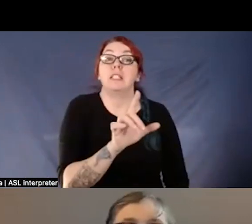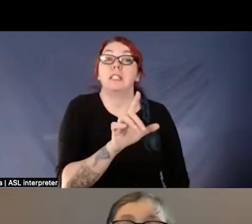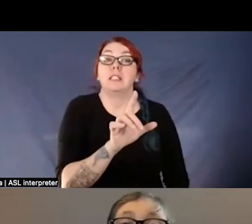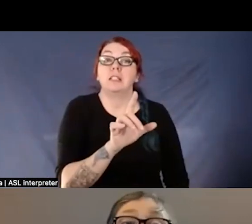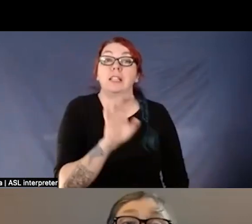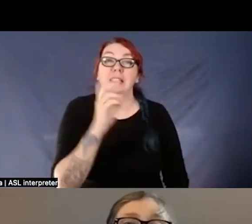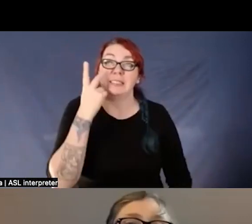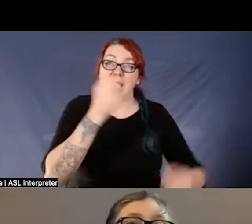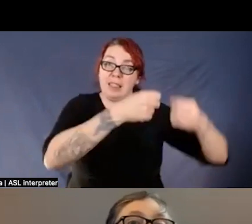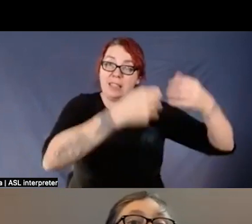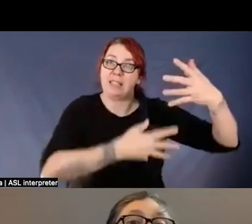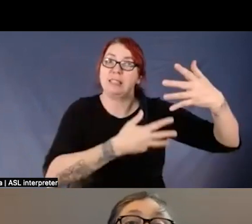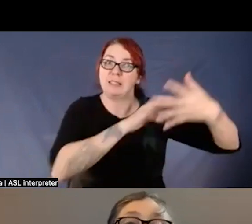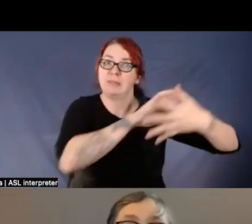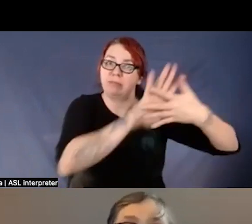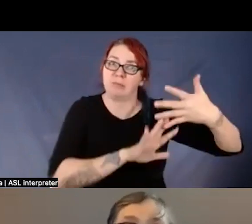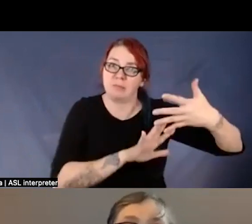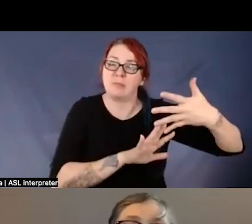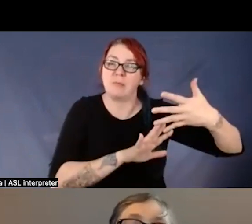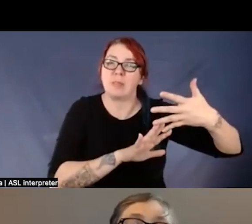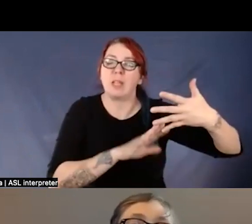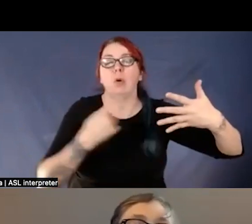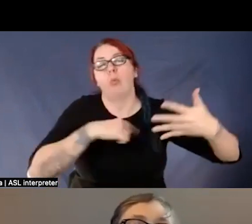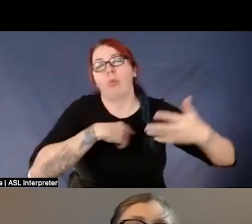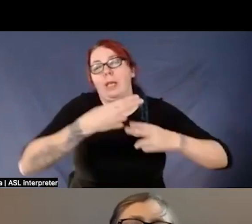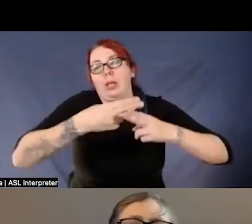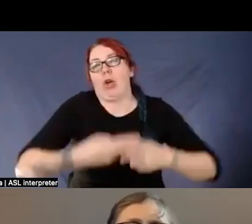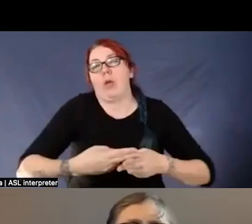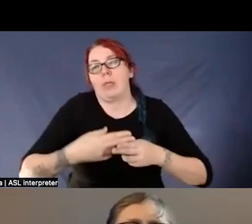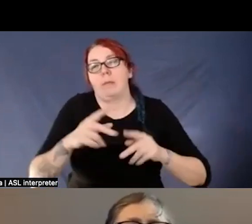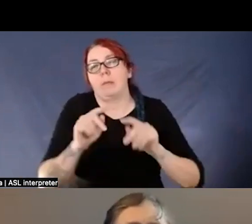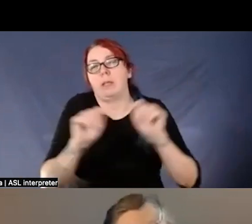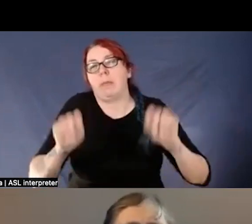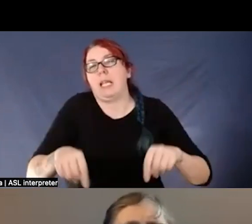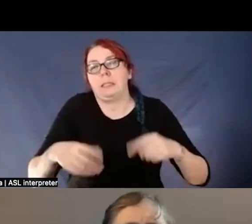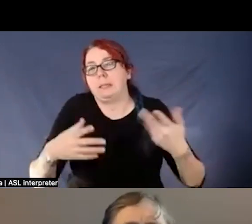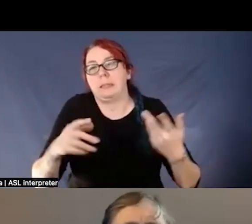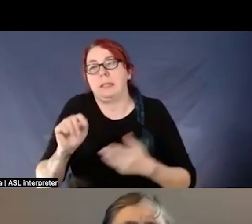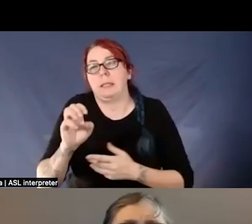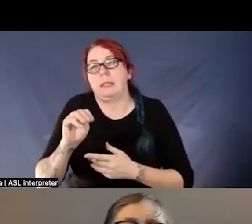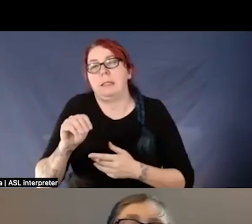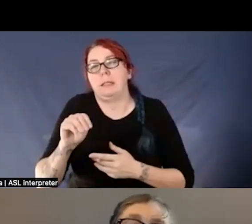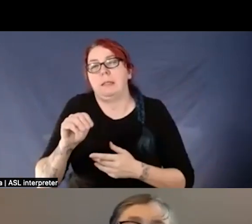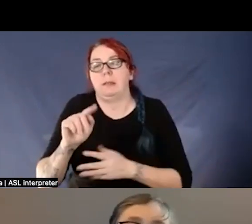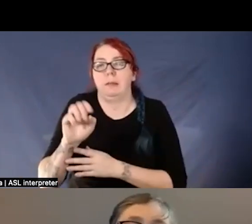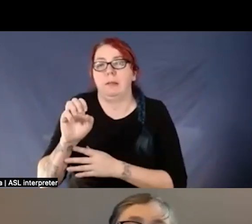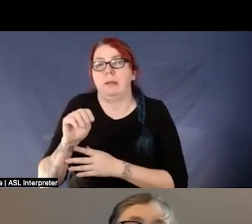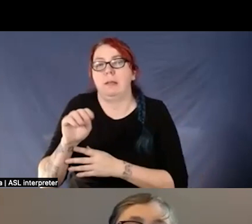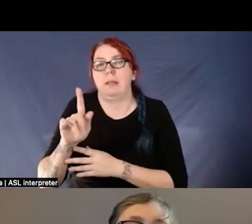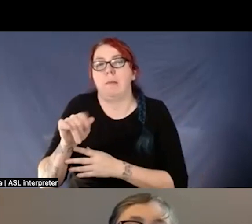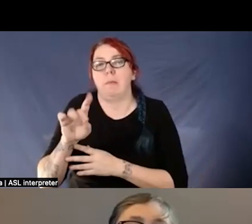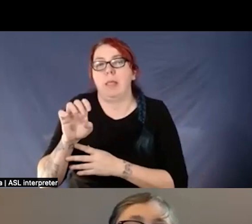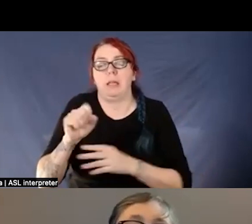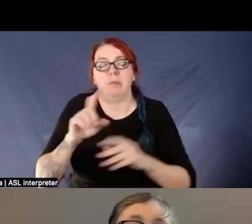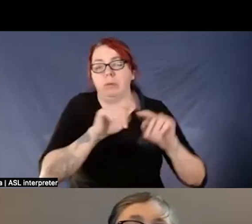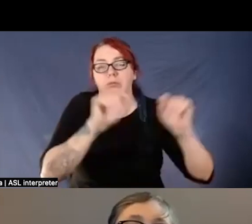sample workflows that we have set up for bigger types of projects that we need to manage on a